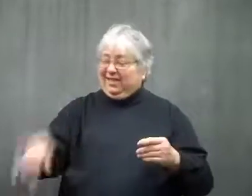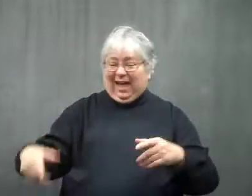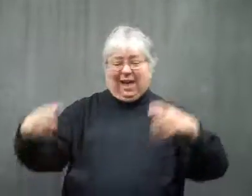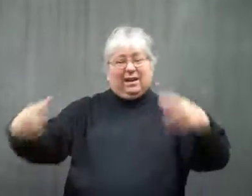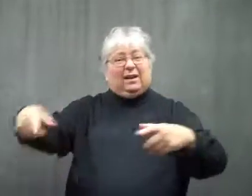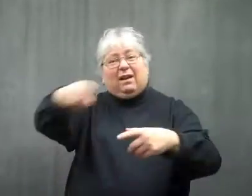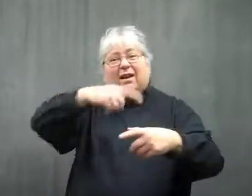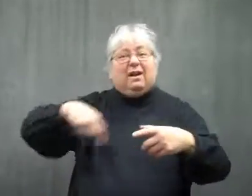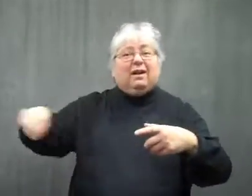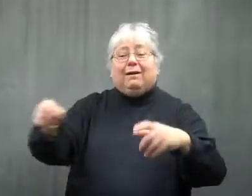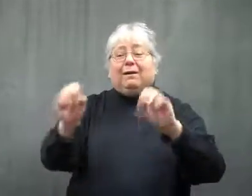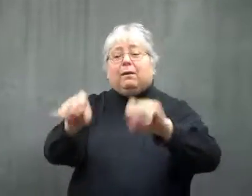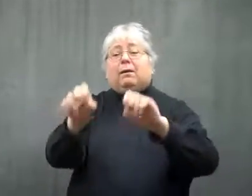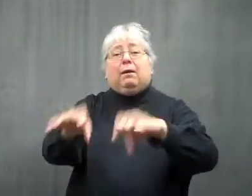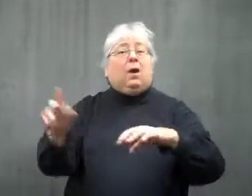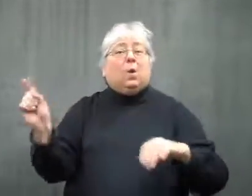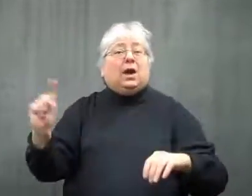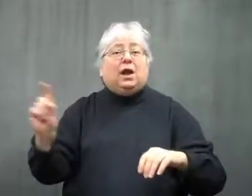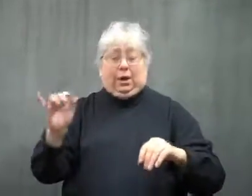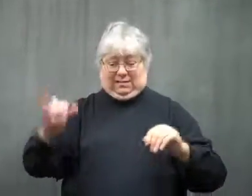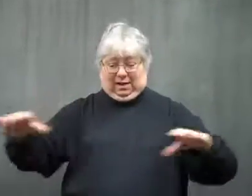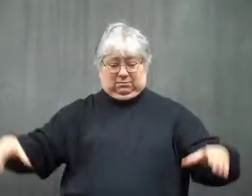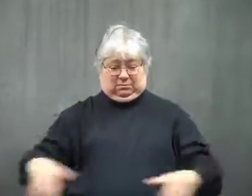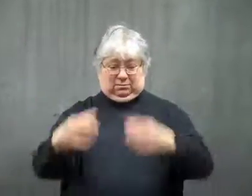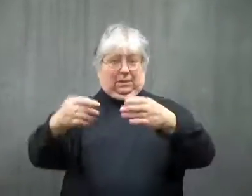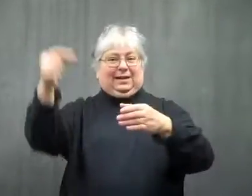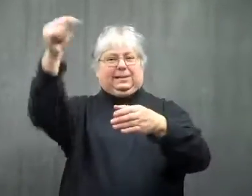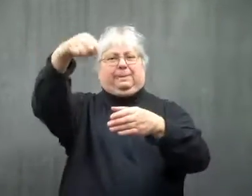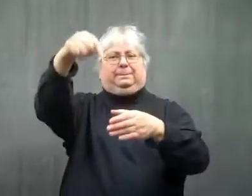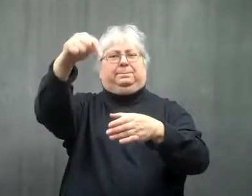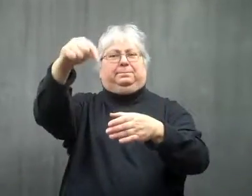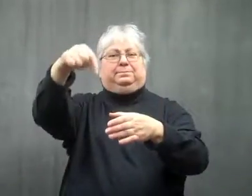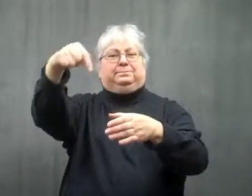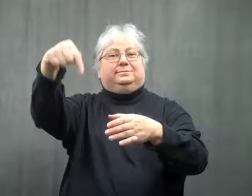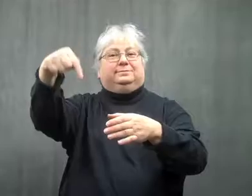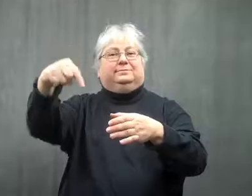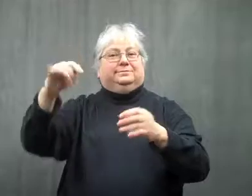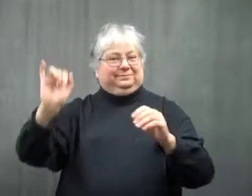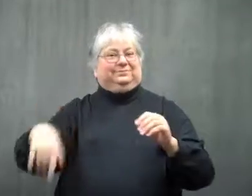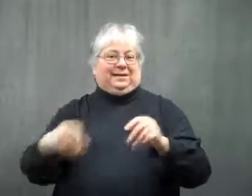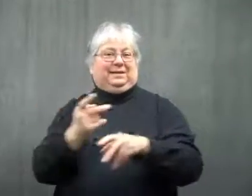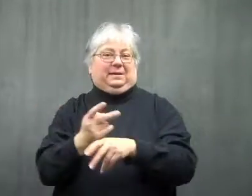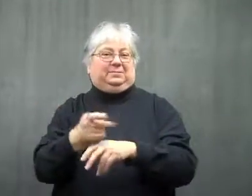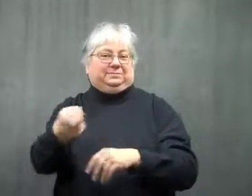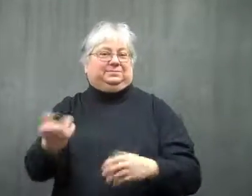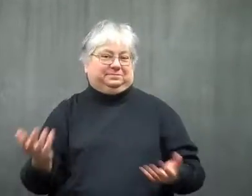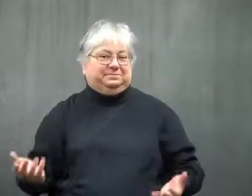These spent fuel pools are on top of the reactors.